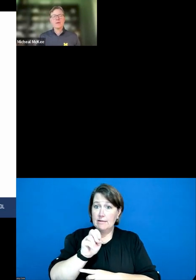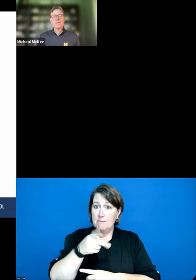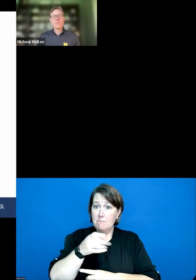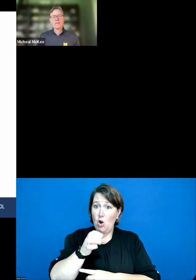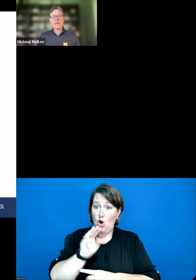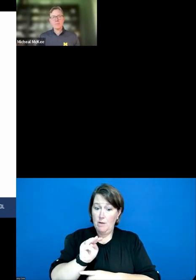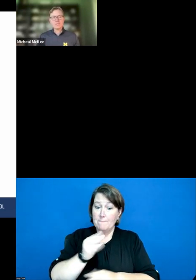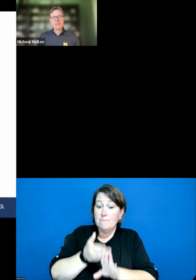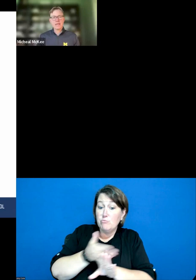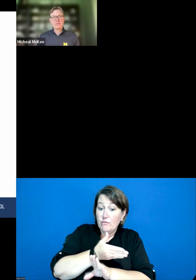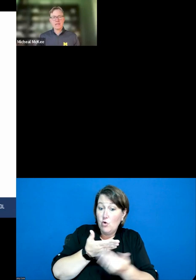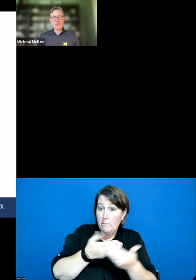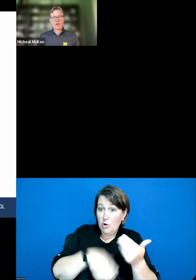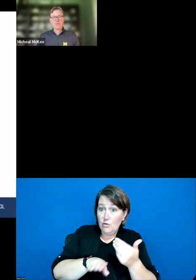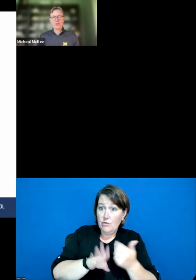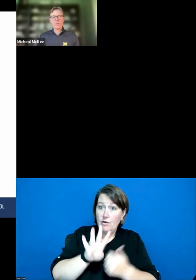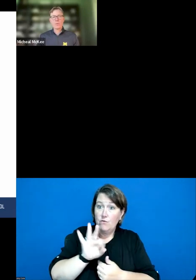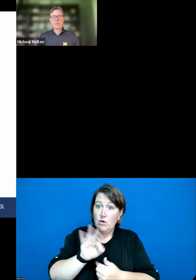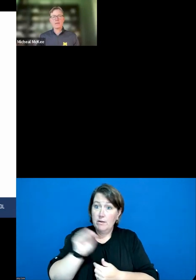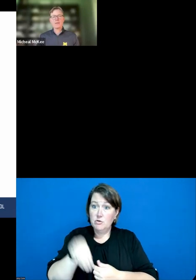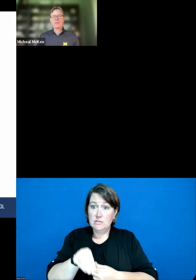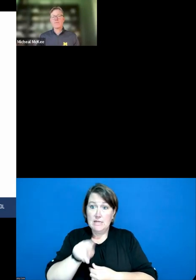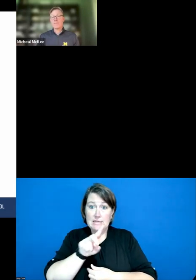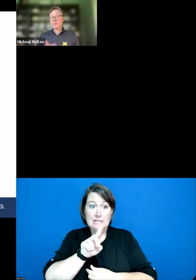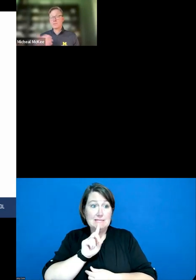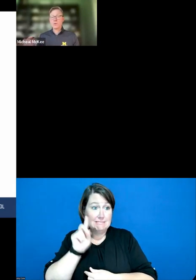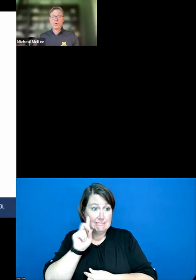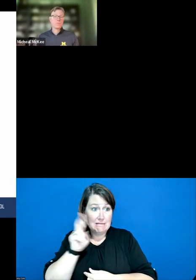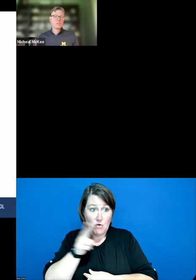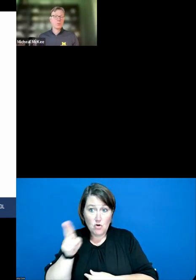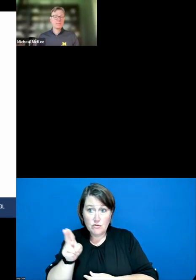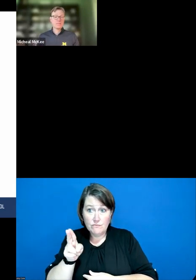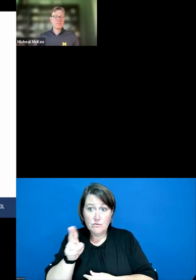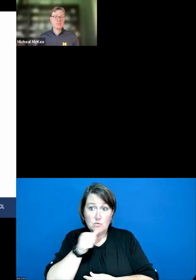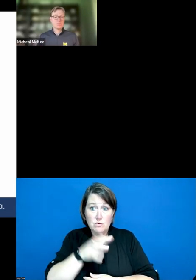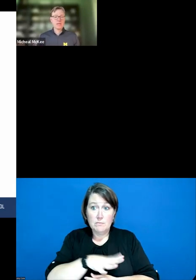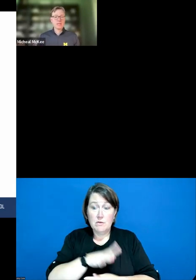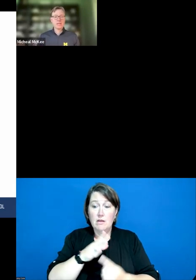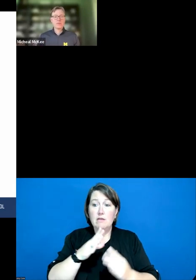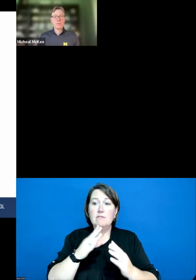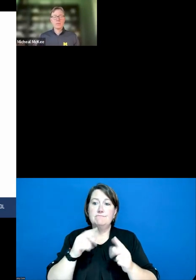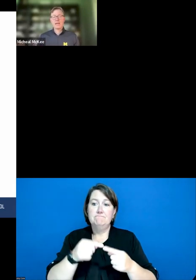49% of death heart of hearing women versus over 26% hearing women